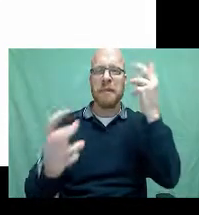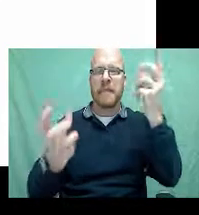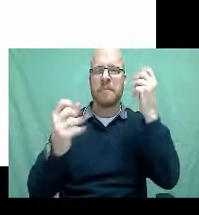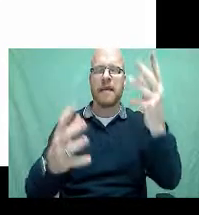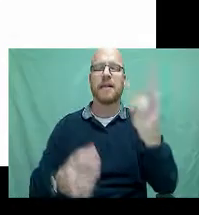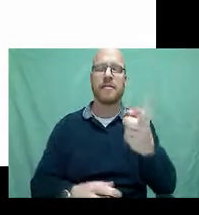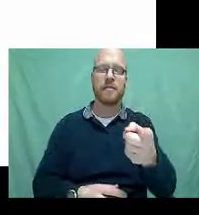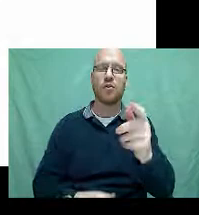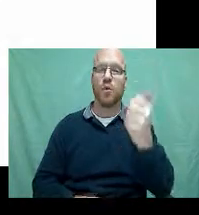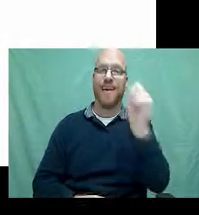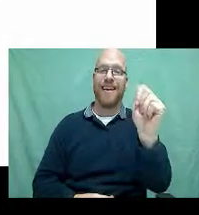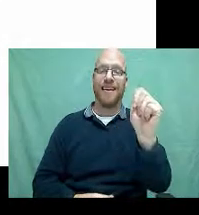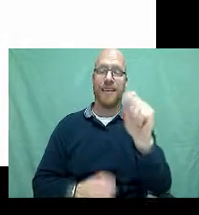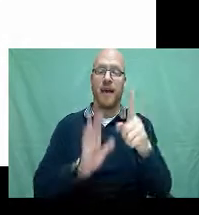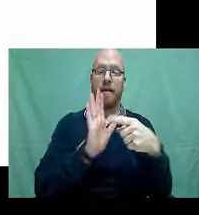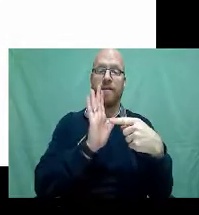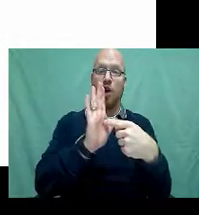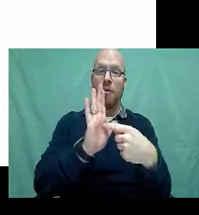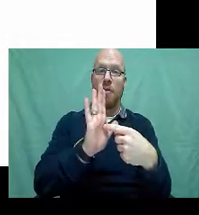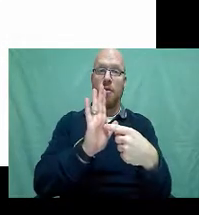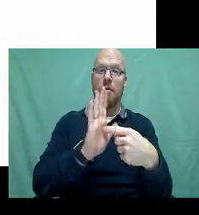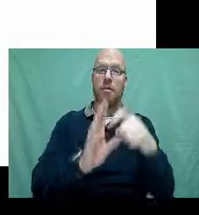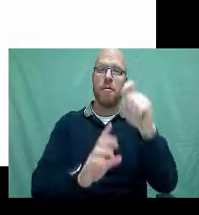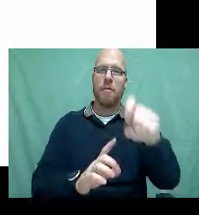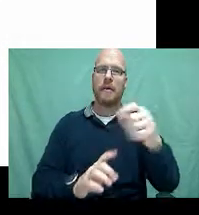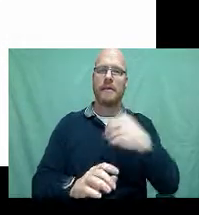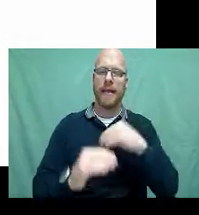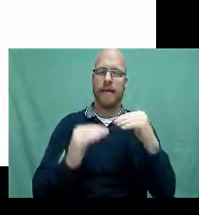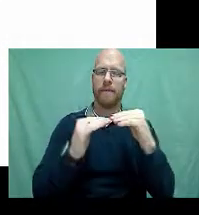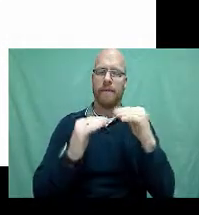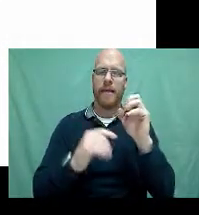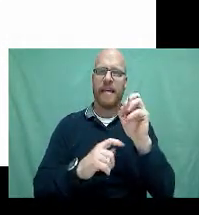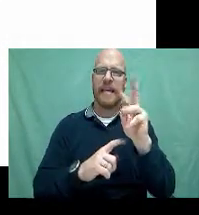Really there are many, many perfect squares. These are several examples.